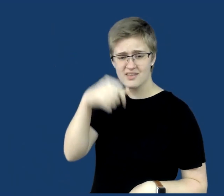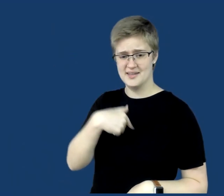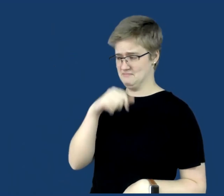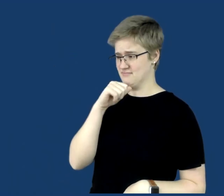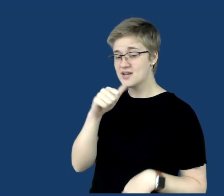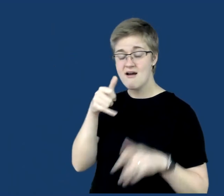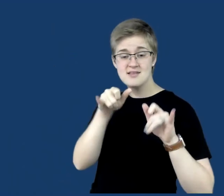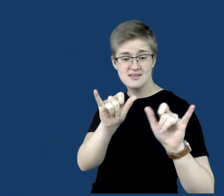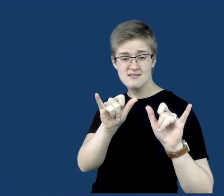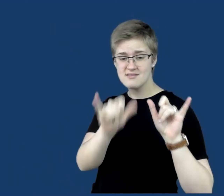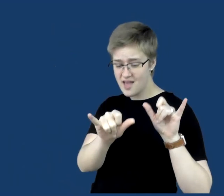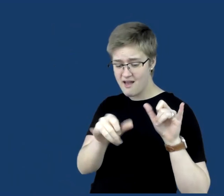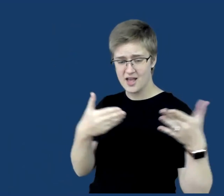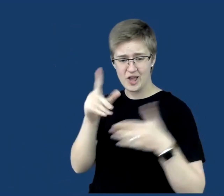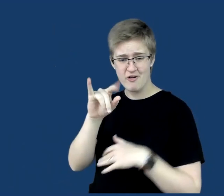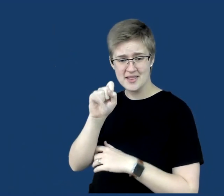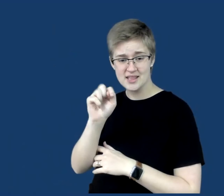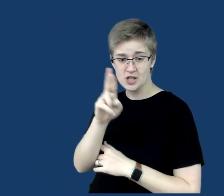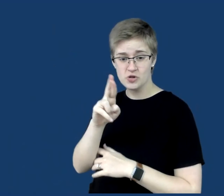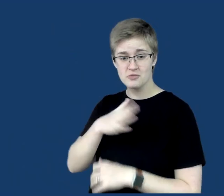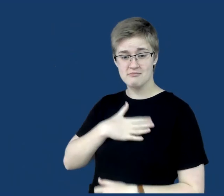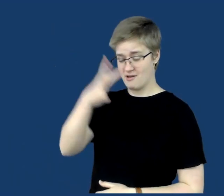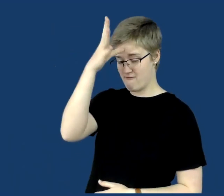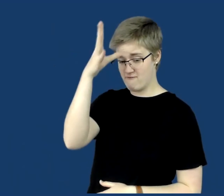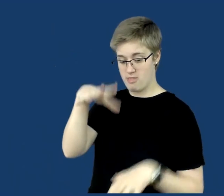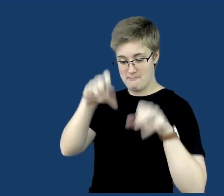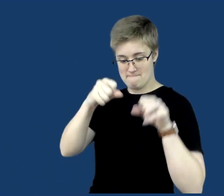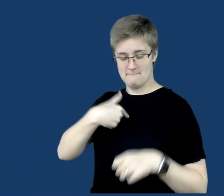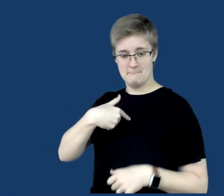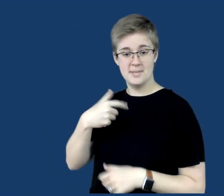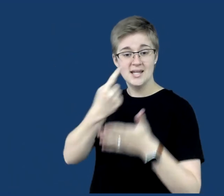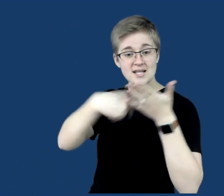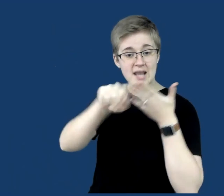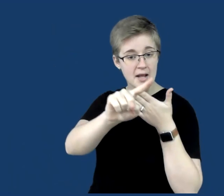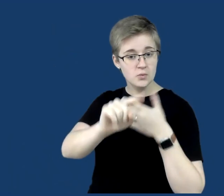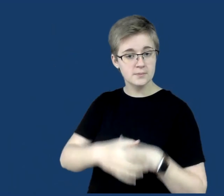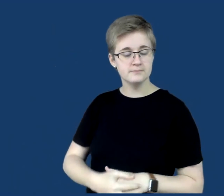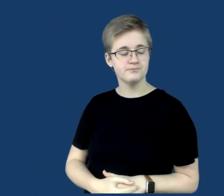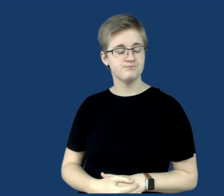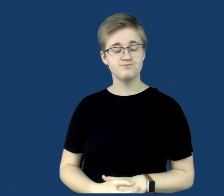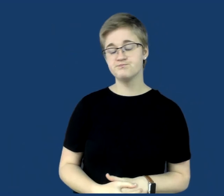Lister. My father is coming to get me next week.” She looked around the room defiantly.